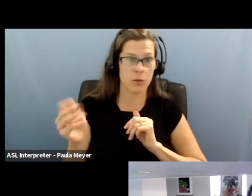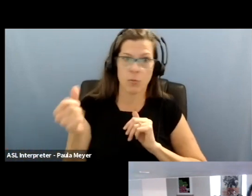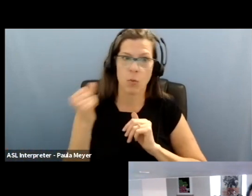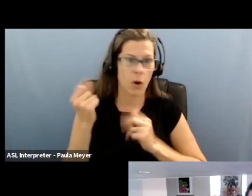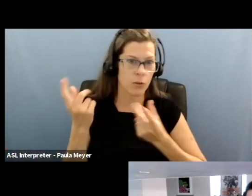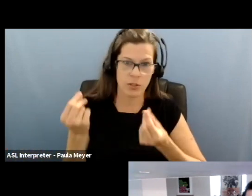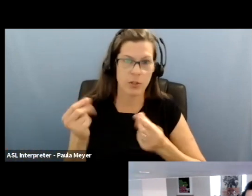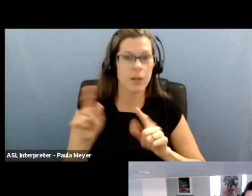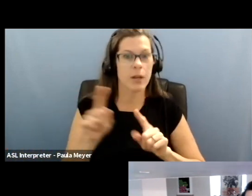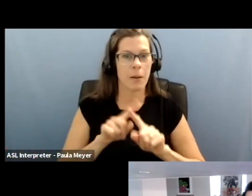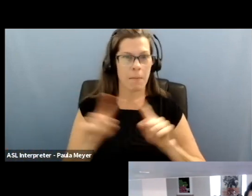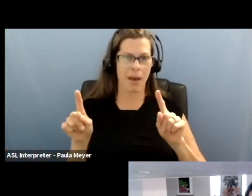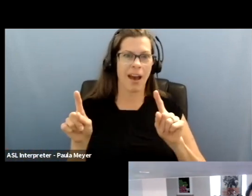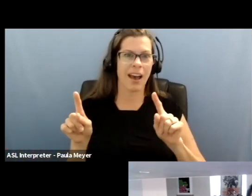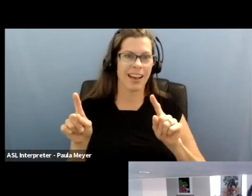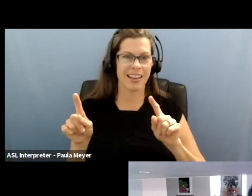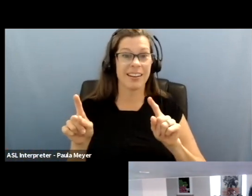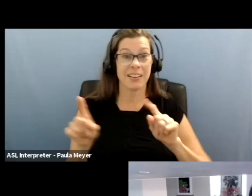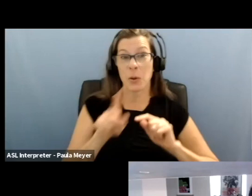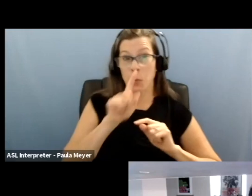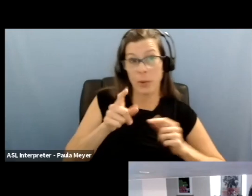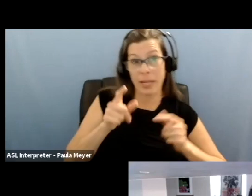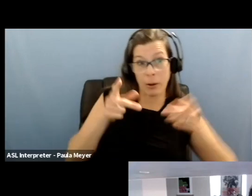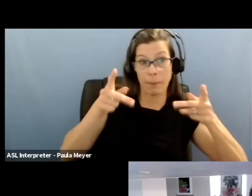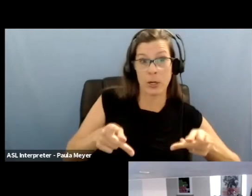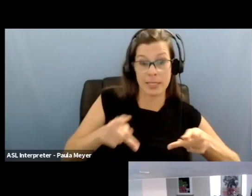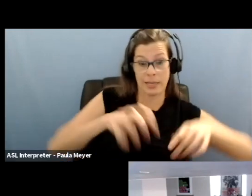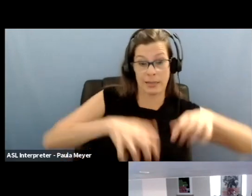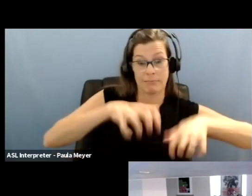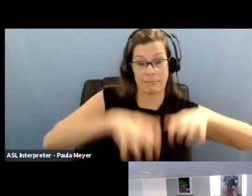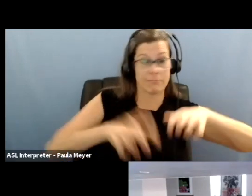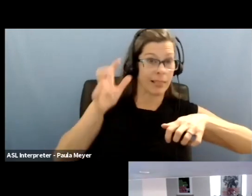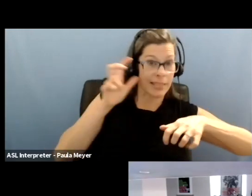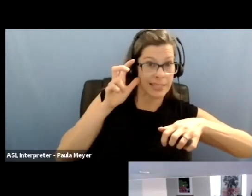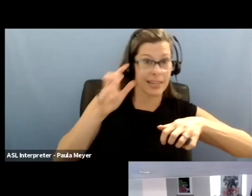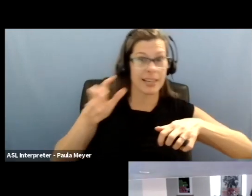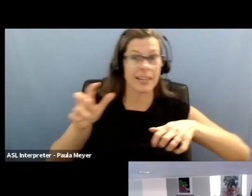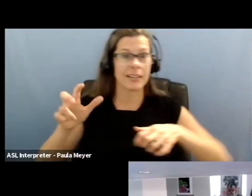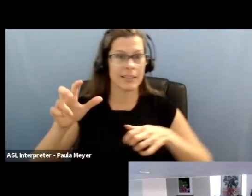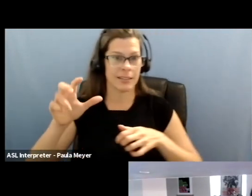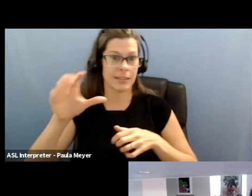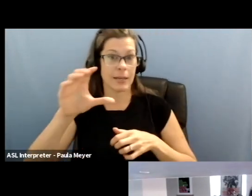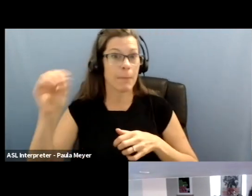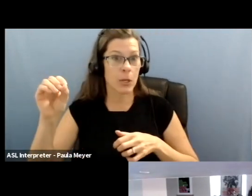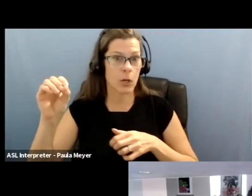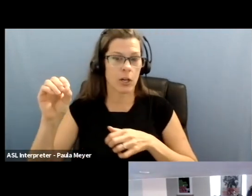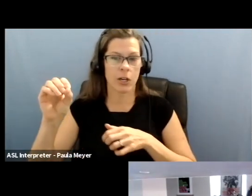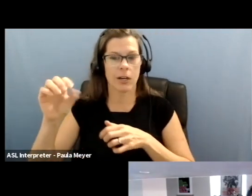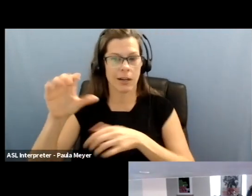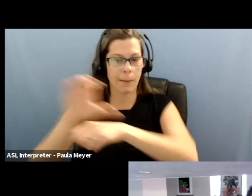the same personalization as having a real live captioner. Yeah, I have a follow up, too. Is there any platform preference